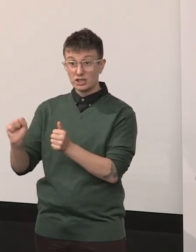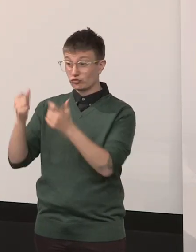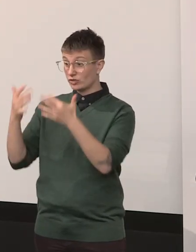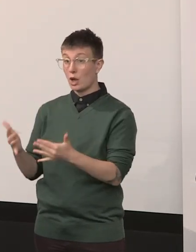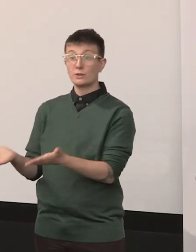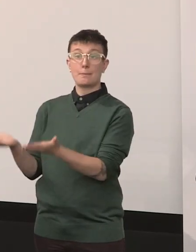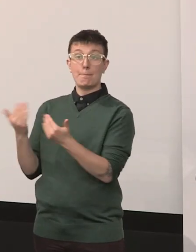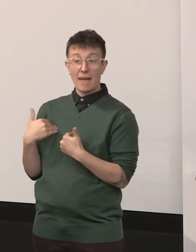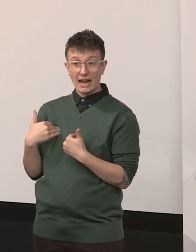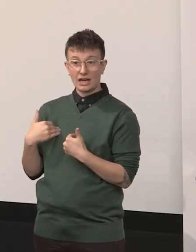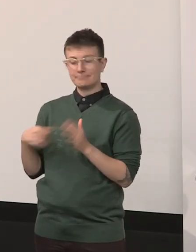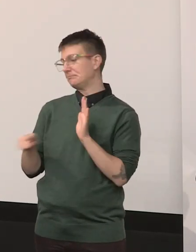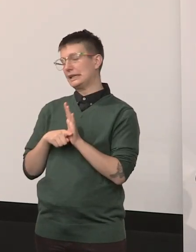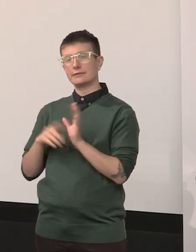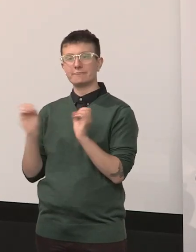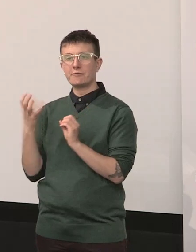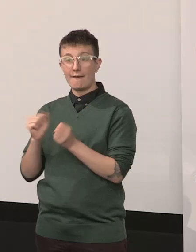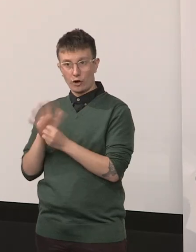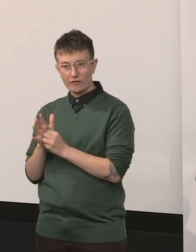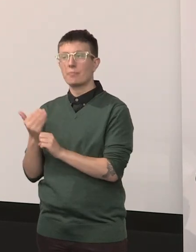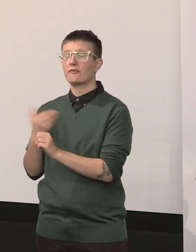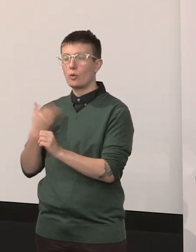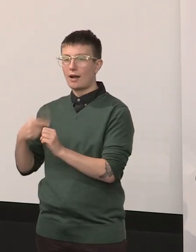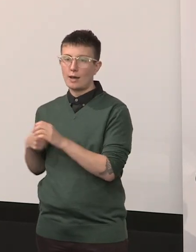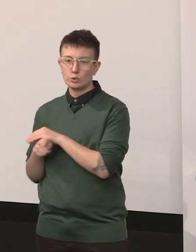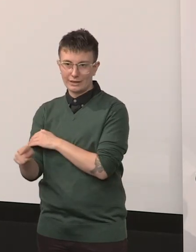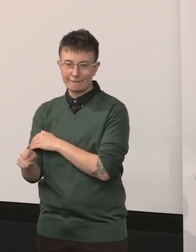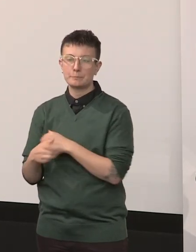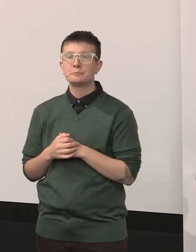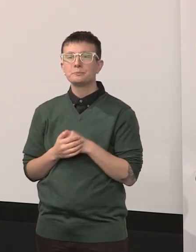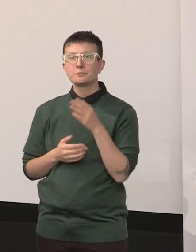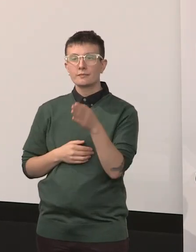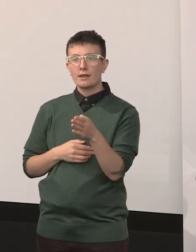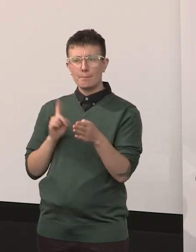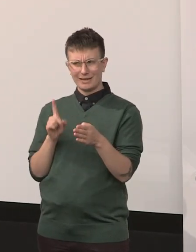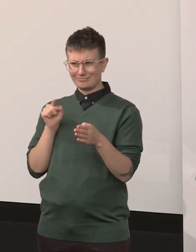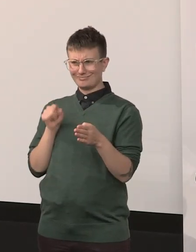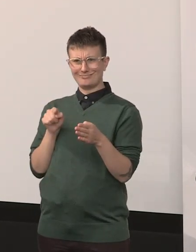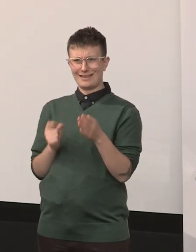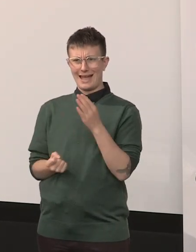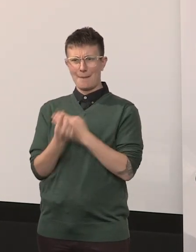the same protocol down there. So, those people in the facility down there will be under exactly the same expectation.